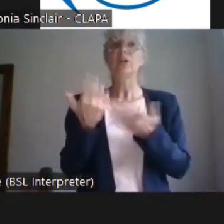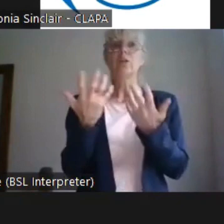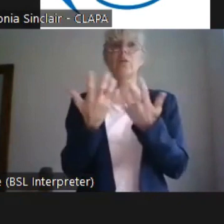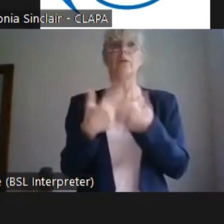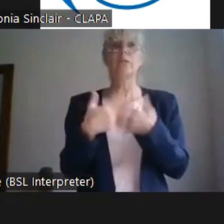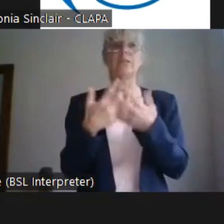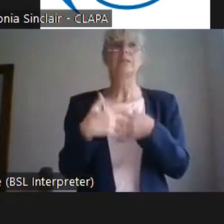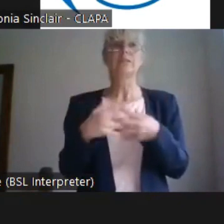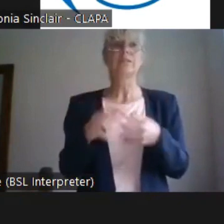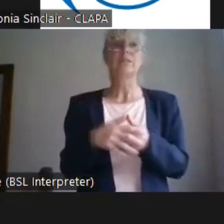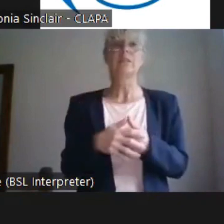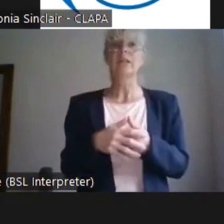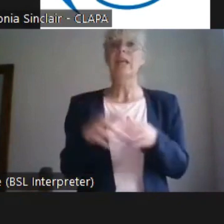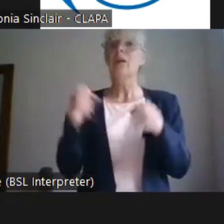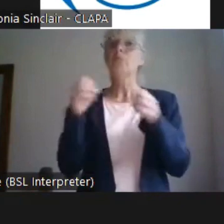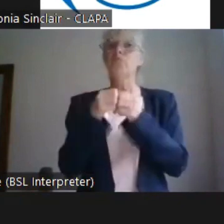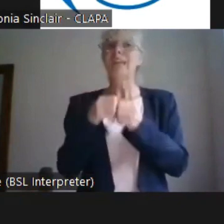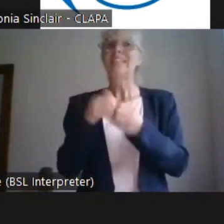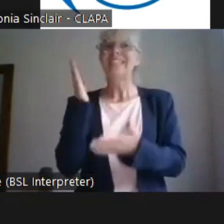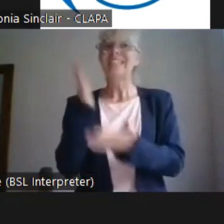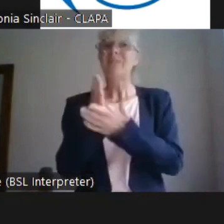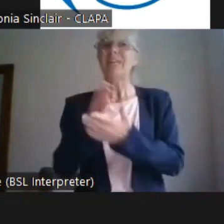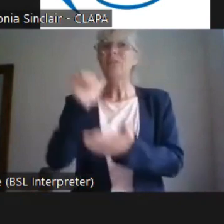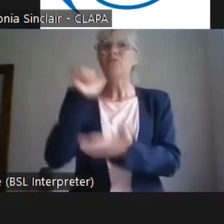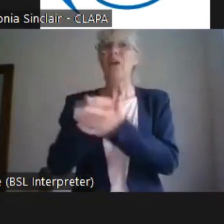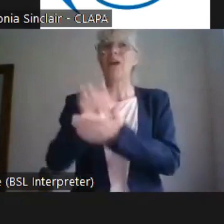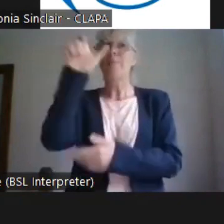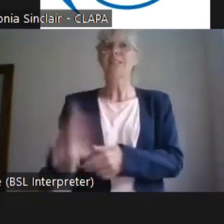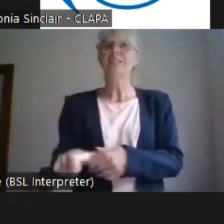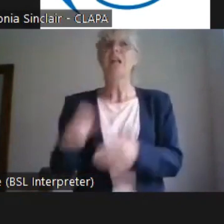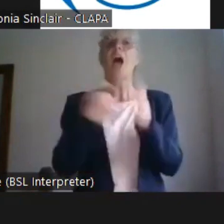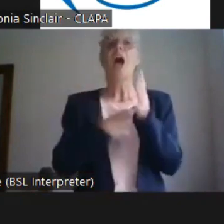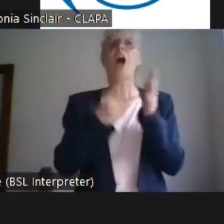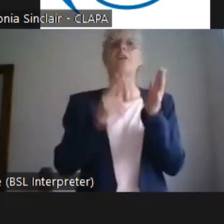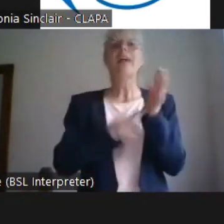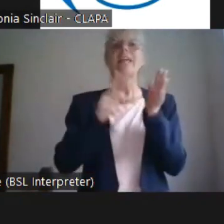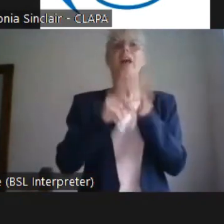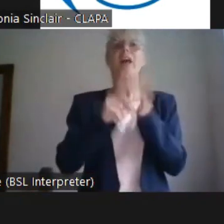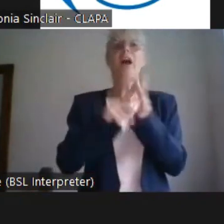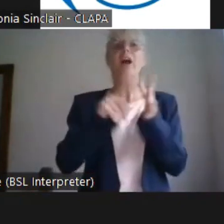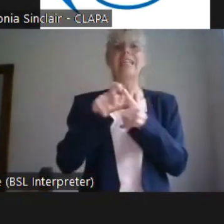you're the person to talk about this because it's the rnid do lots of assistive devices so I think